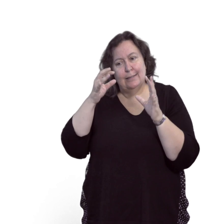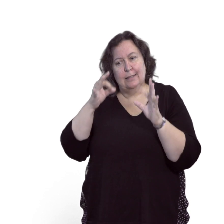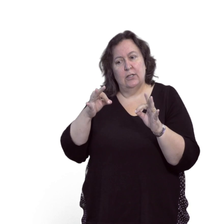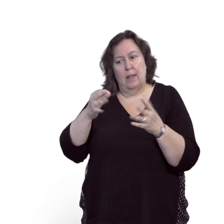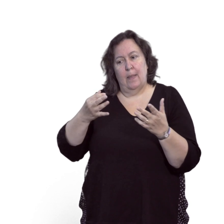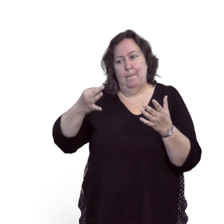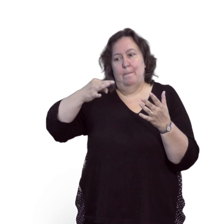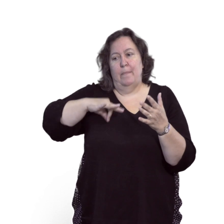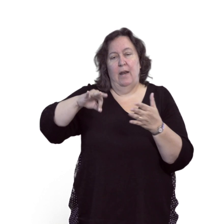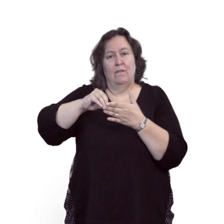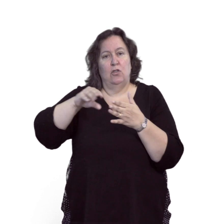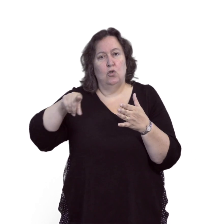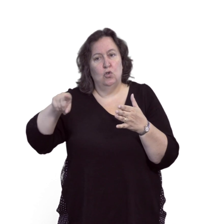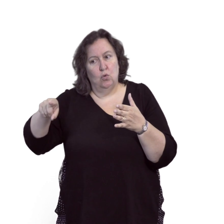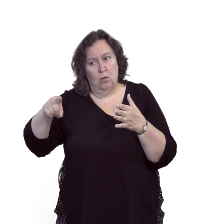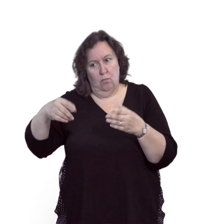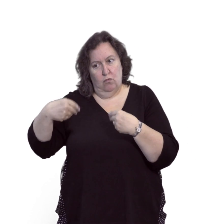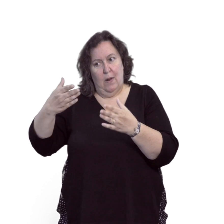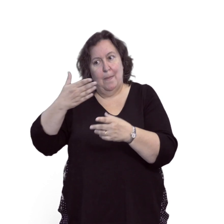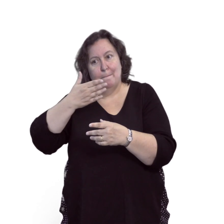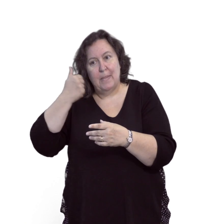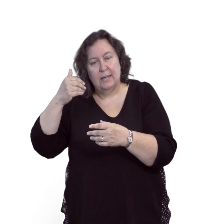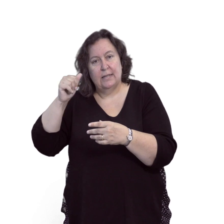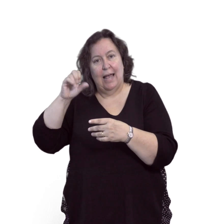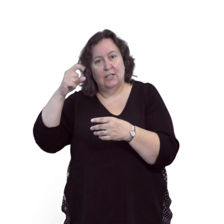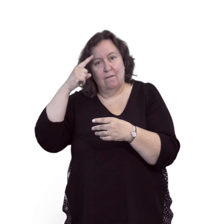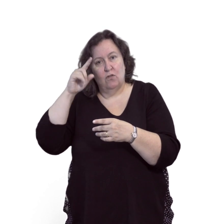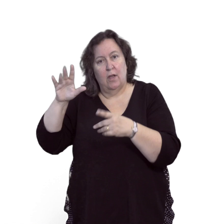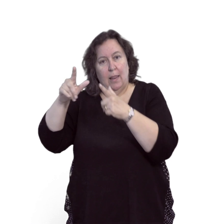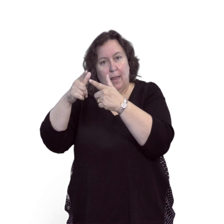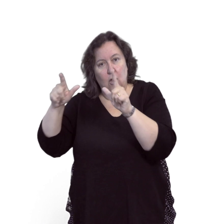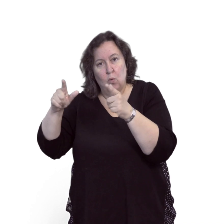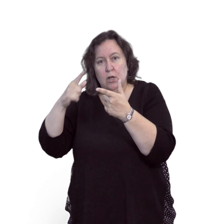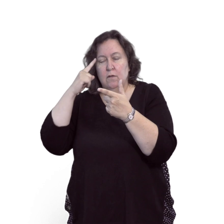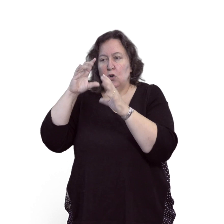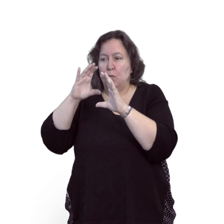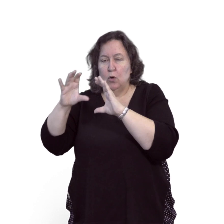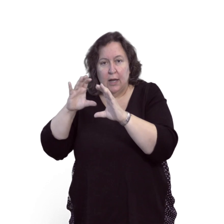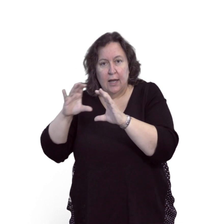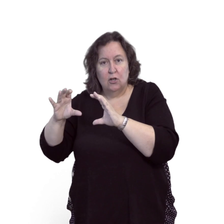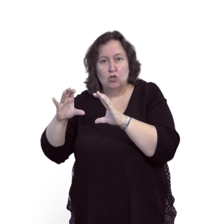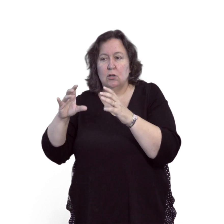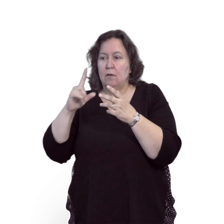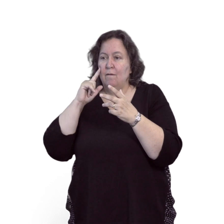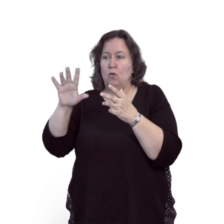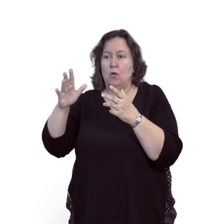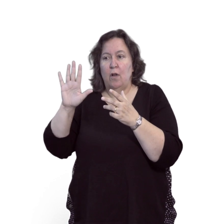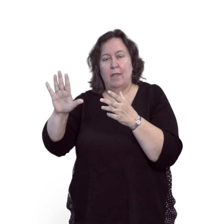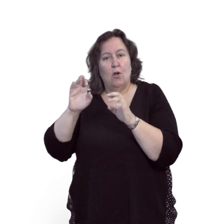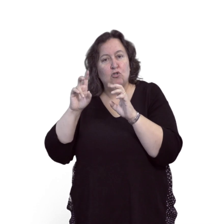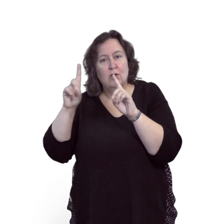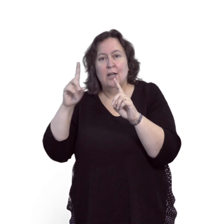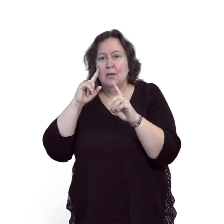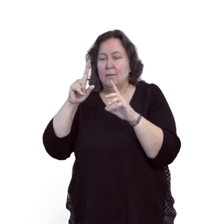to language, communication, education, peers, and the many areas that are discussed.